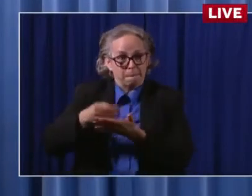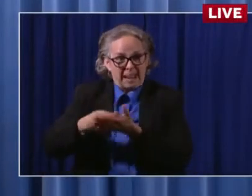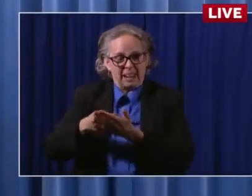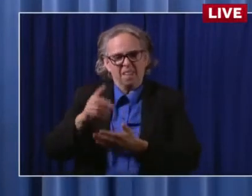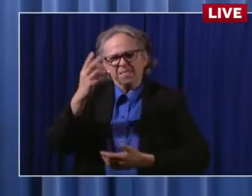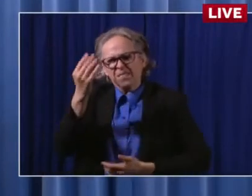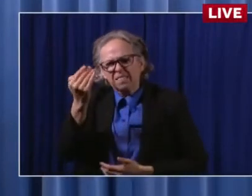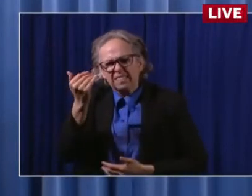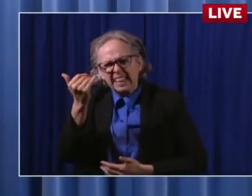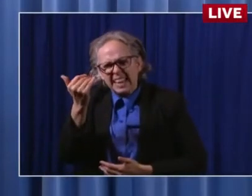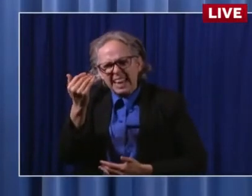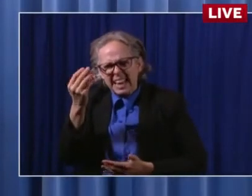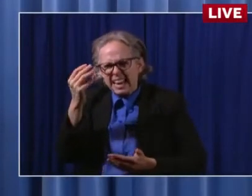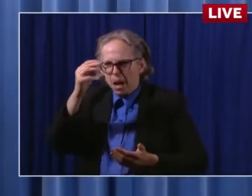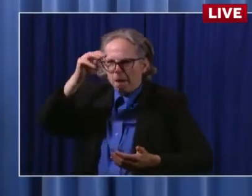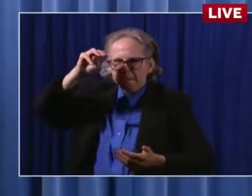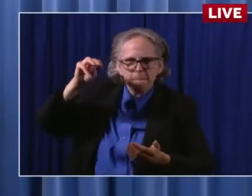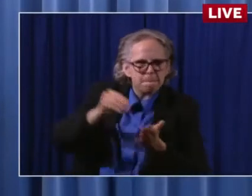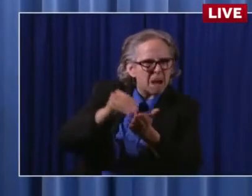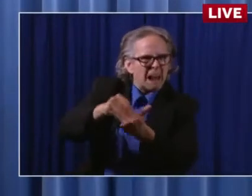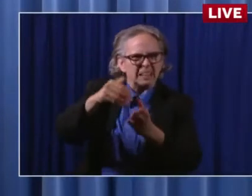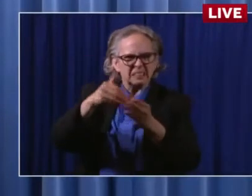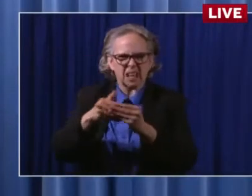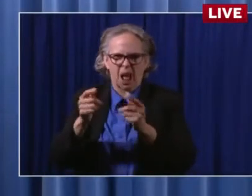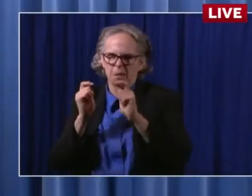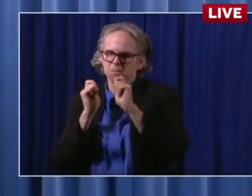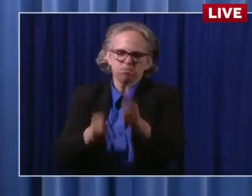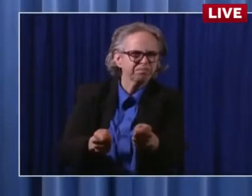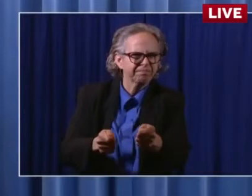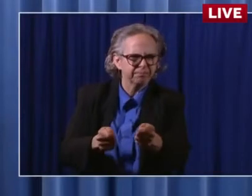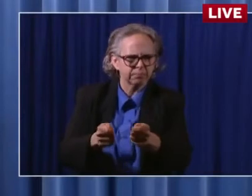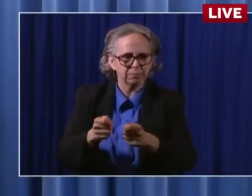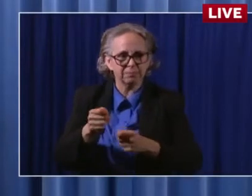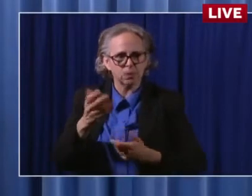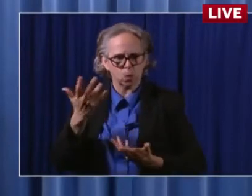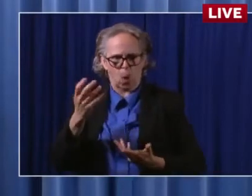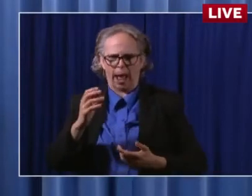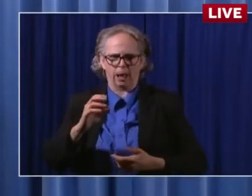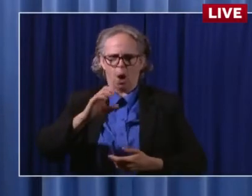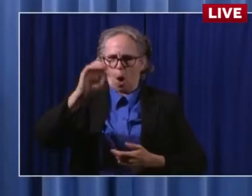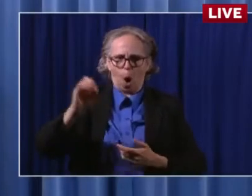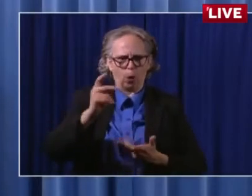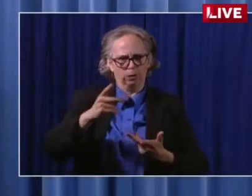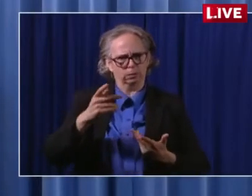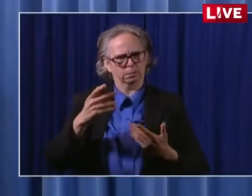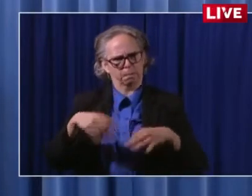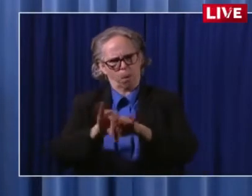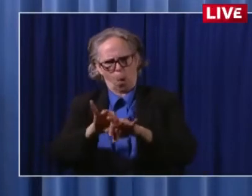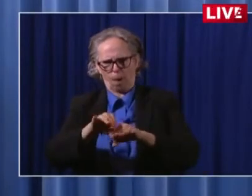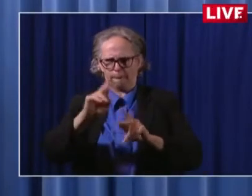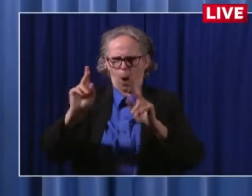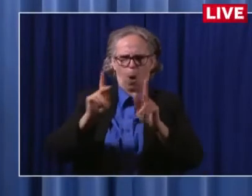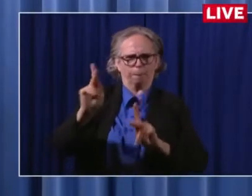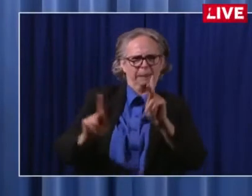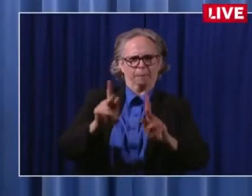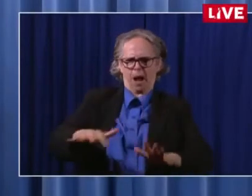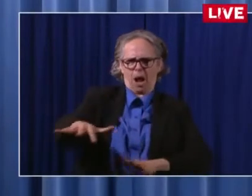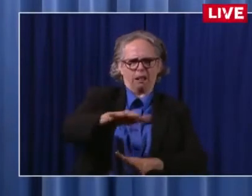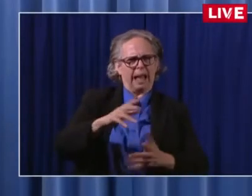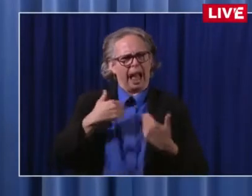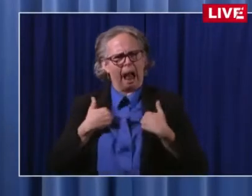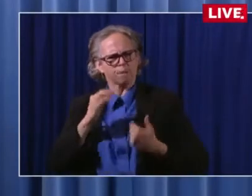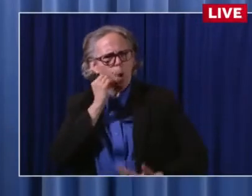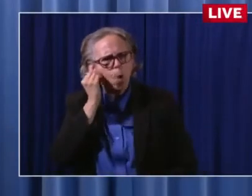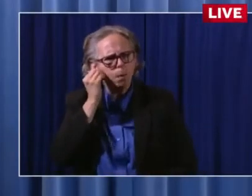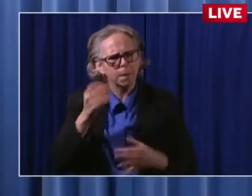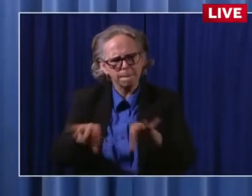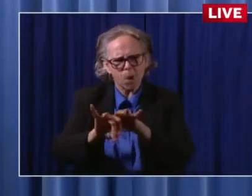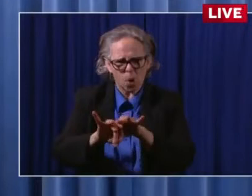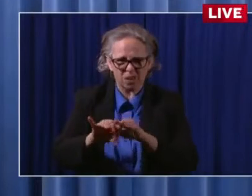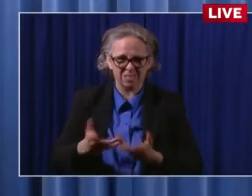TODAY I AM ANNOUNCING AN ADDITIONAL $15 MILLION GRANT TO ENSURE OHIOANS CAN MAINTAIN THEIR HOUSING DURING THIS TIME.